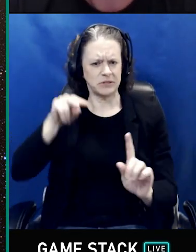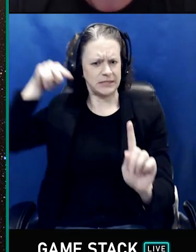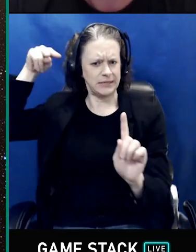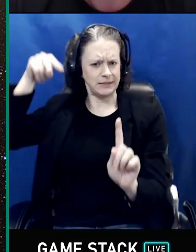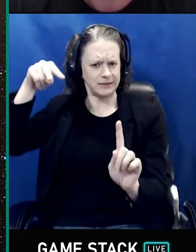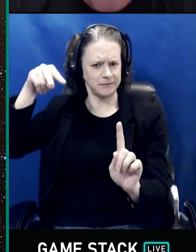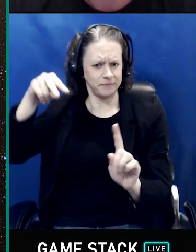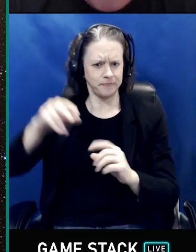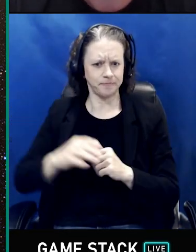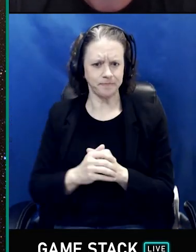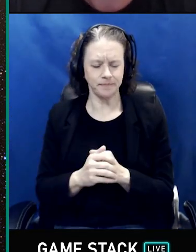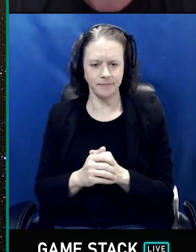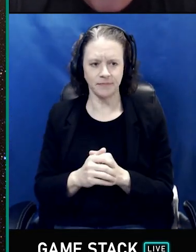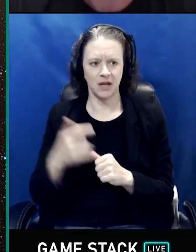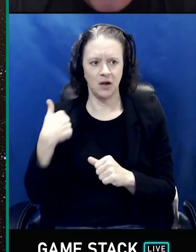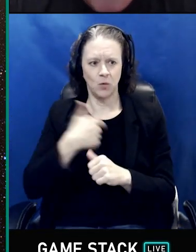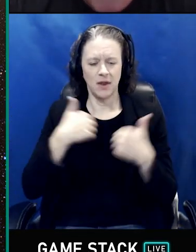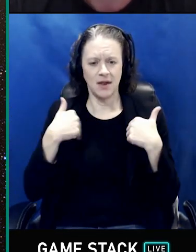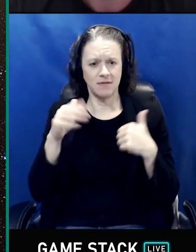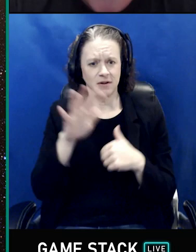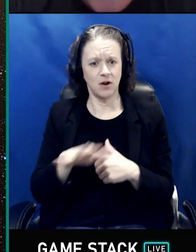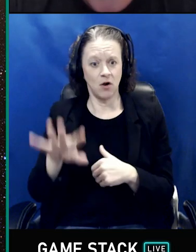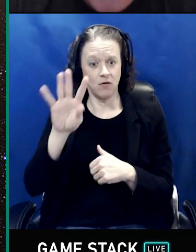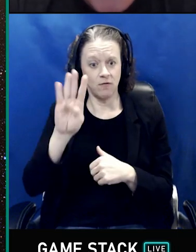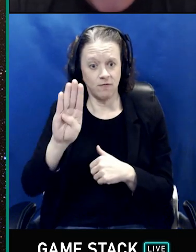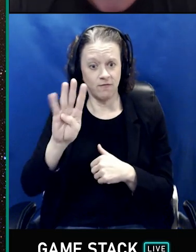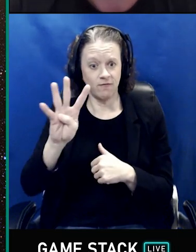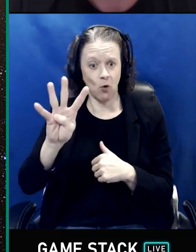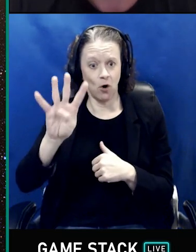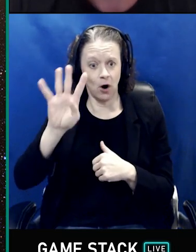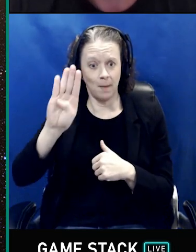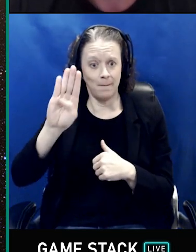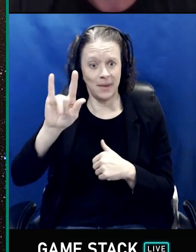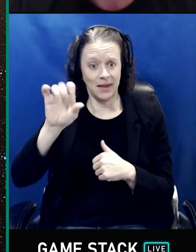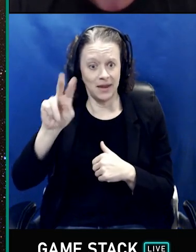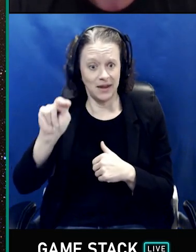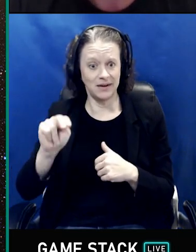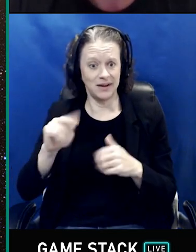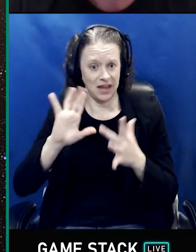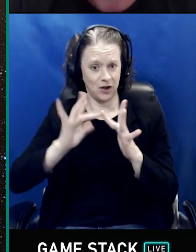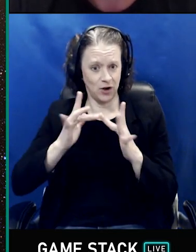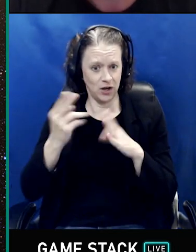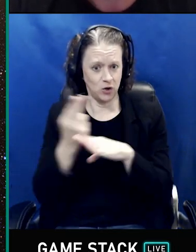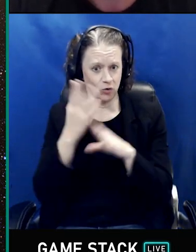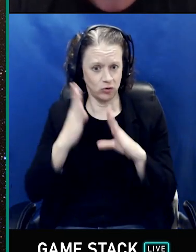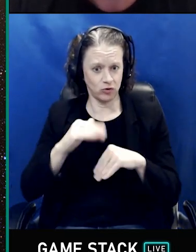There are approximately 4 billion Internet users on the planet, and of that population,